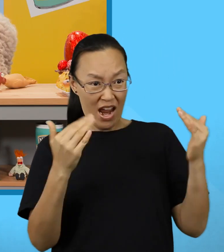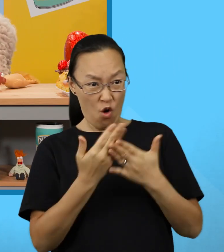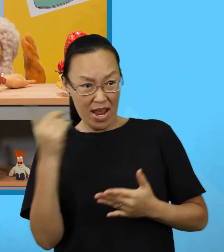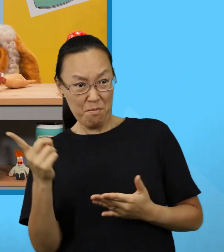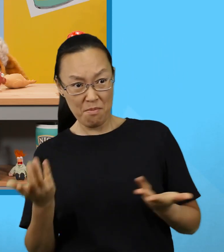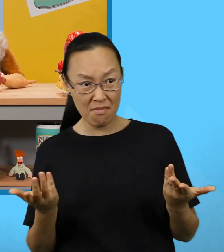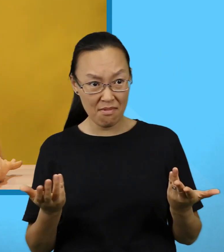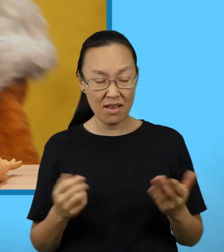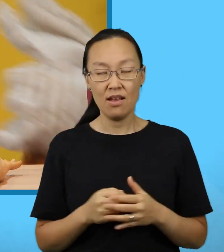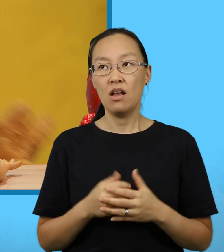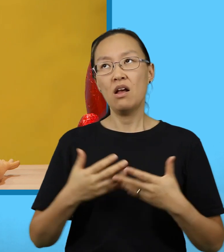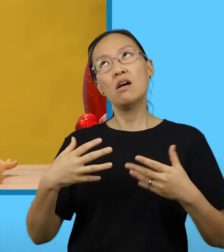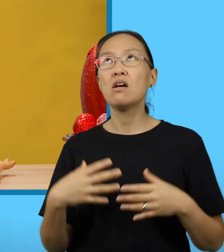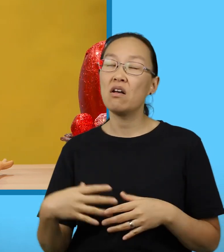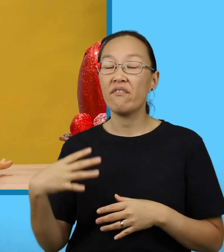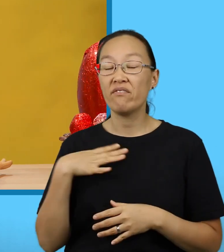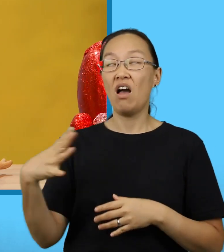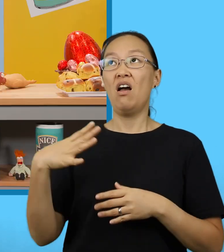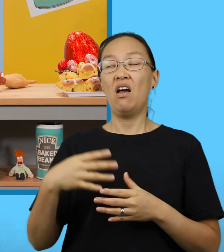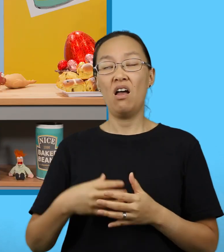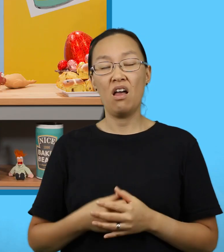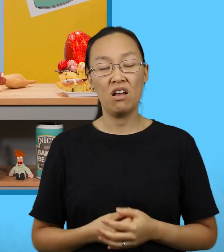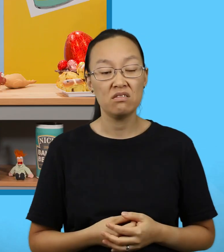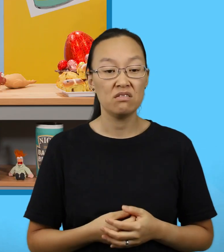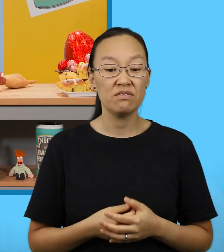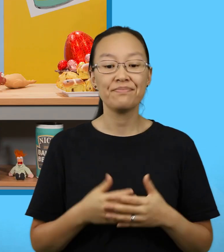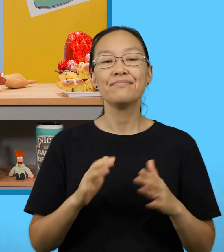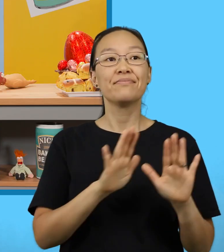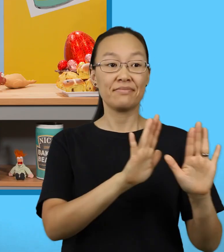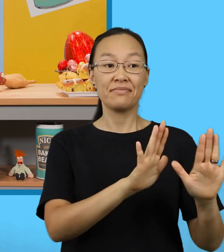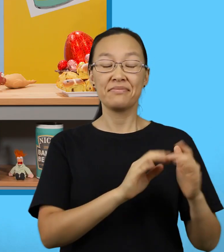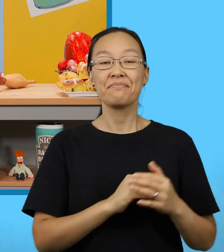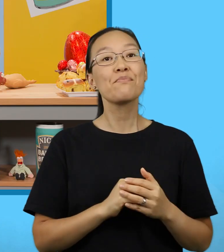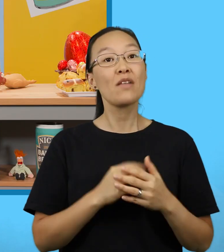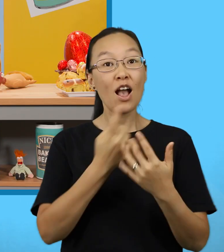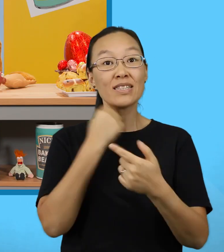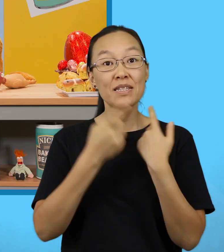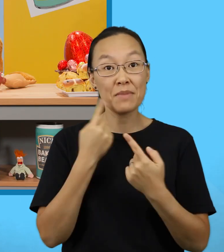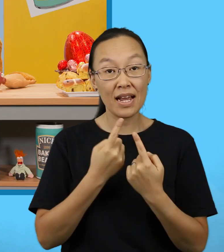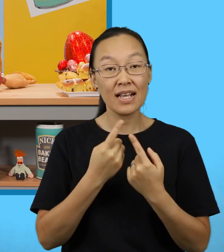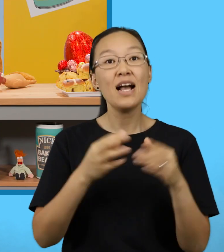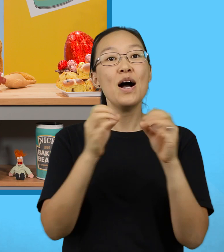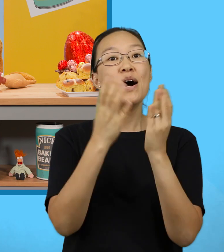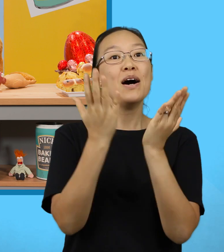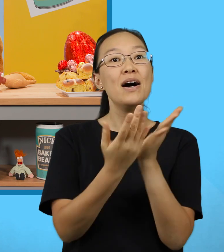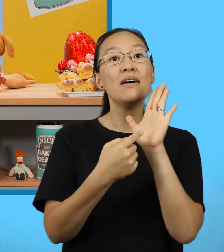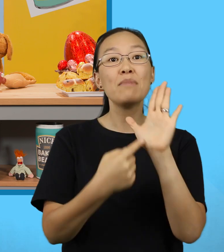Huh? Oh fine. But, as I was saying, the Bible tells us that God